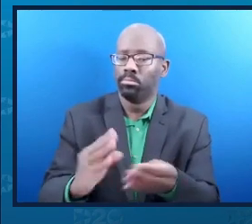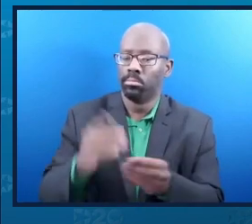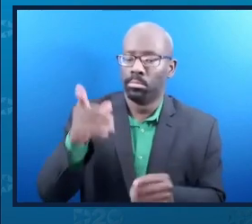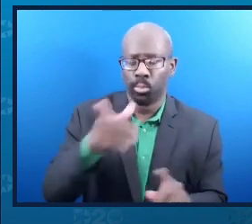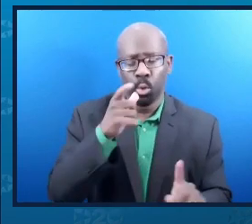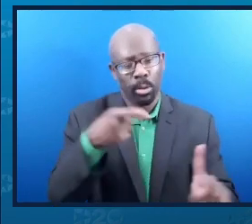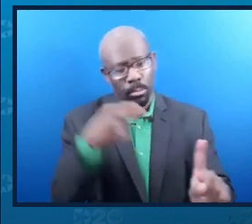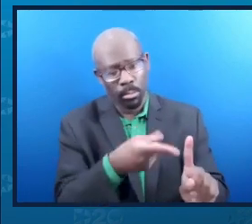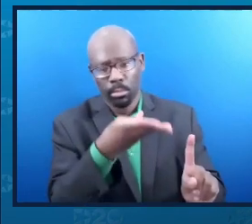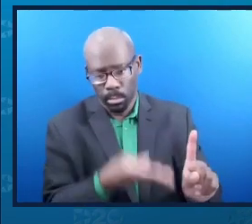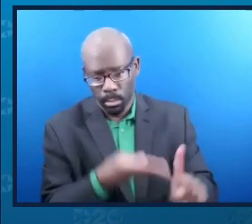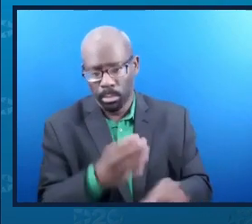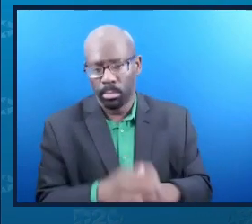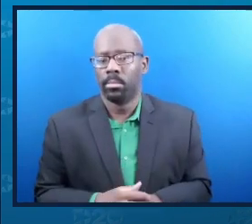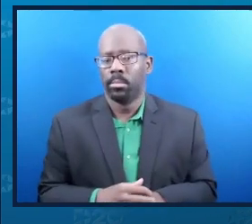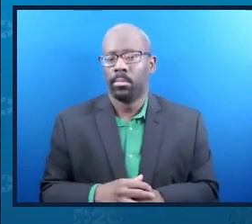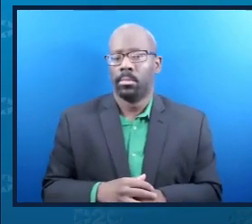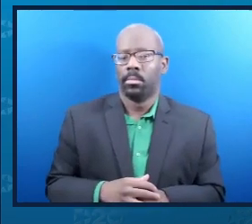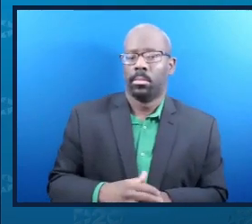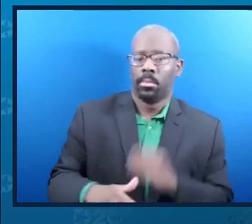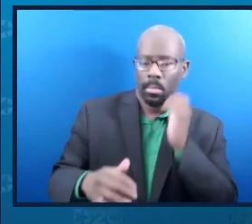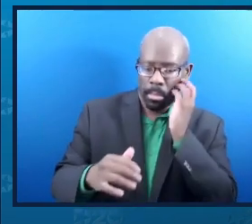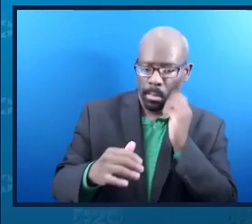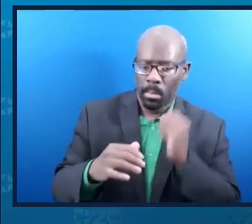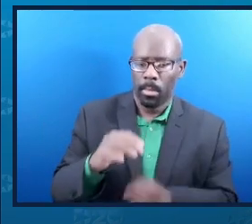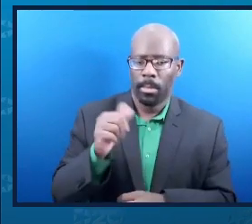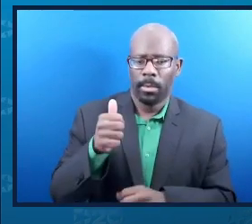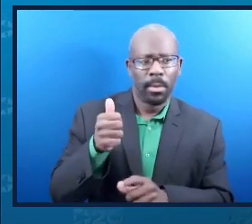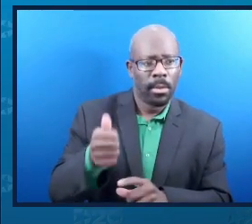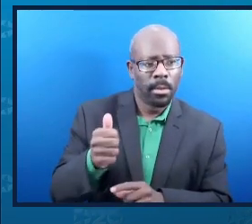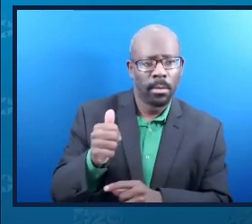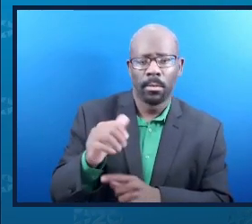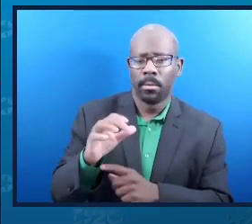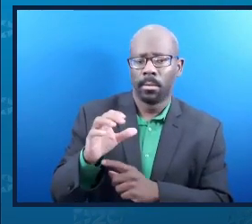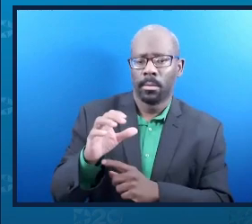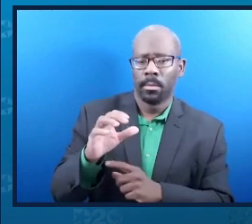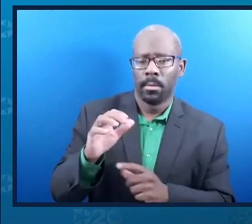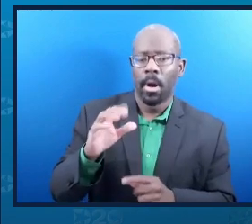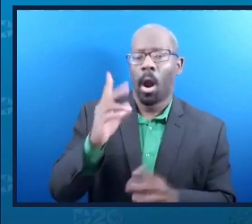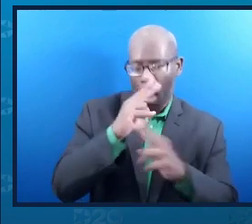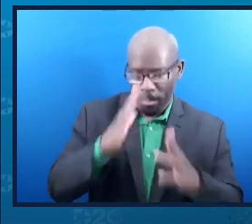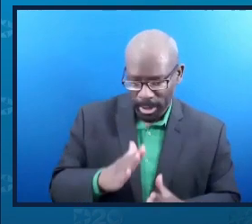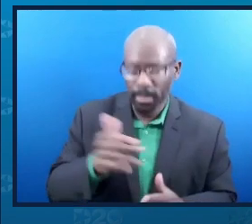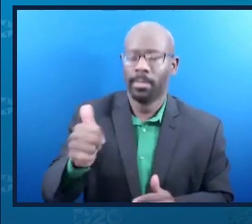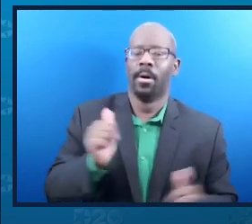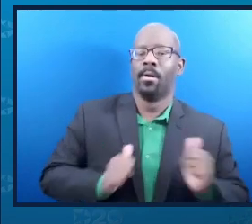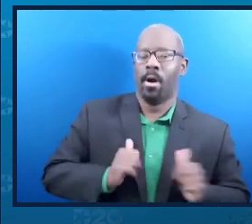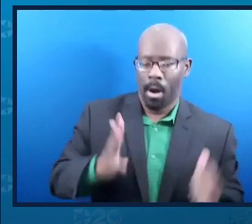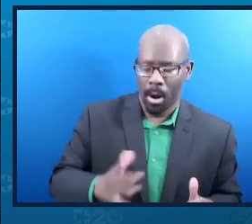AND AND AN ENVIRONMENTALIST. SHE WORKED TO ENSURE THAT HER